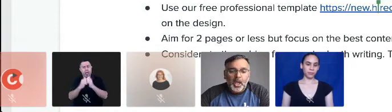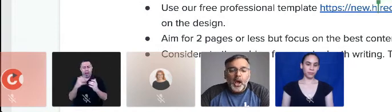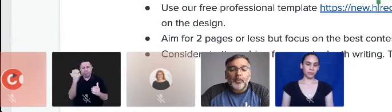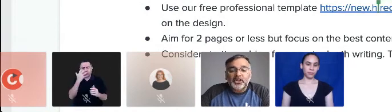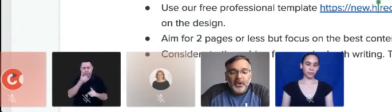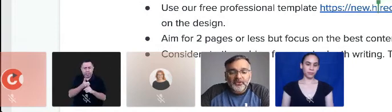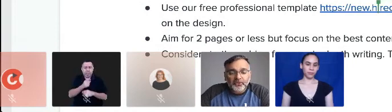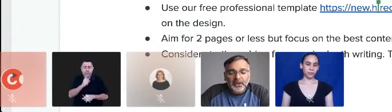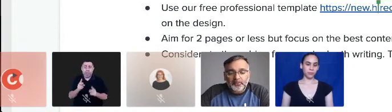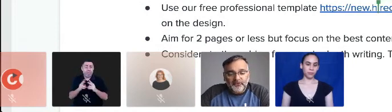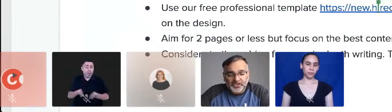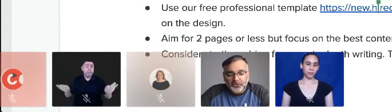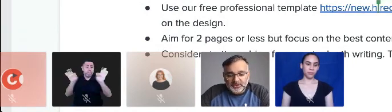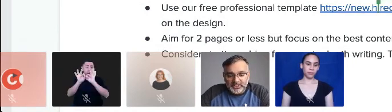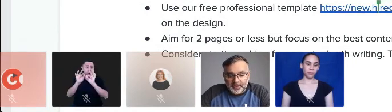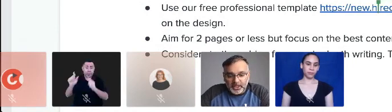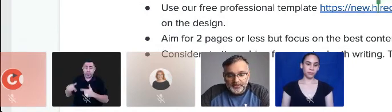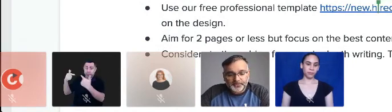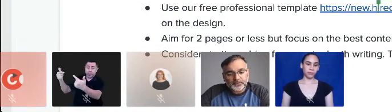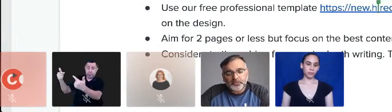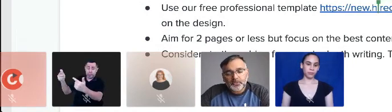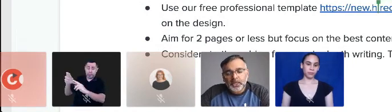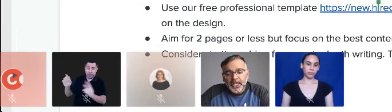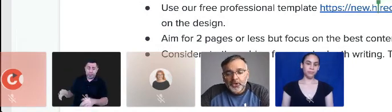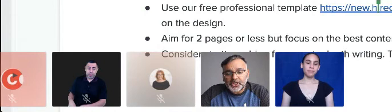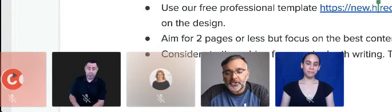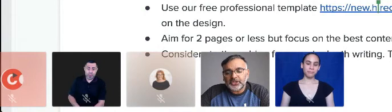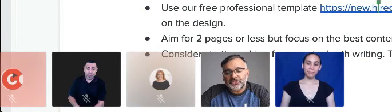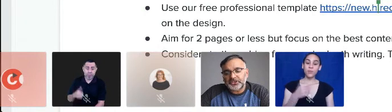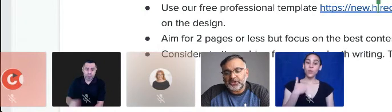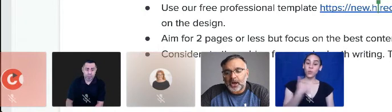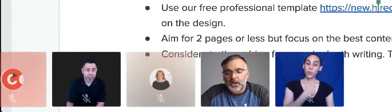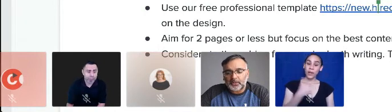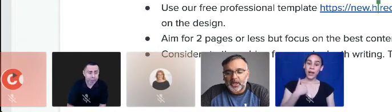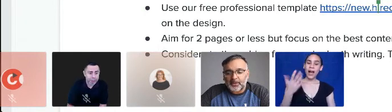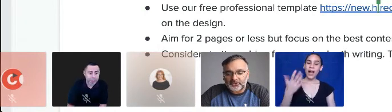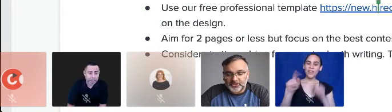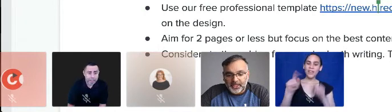um we do have a free professional resume template that you can use it's just new.complex resumes